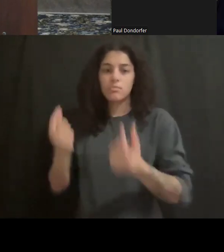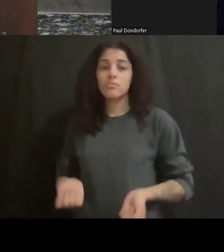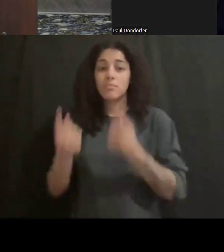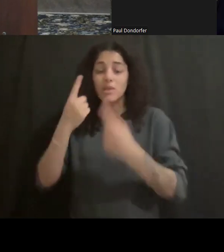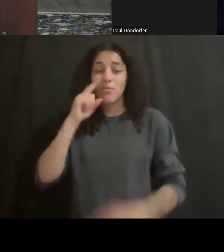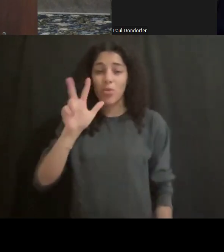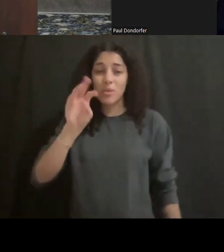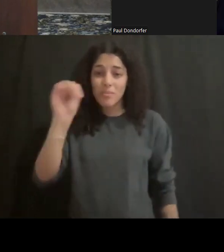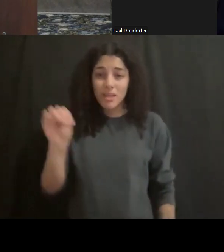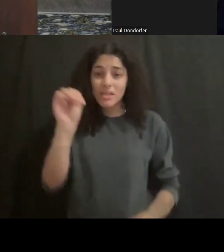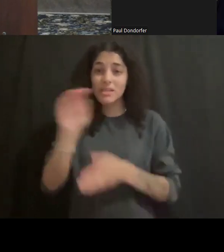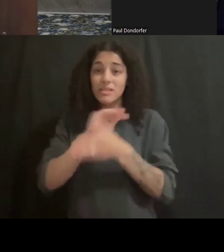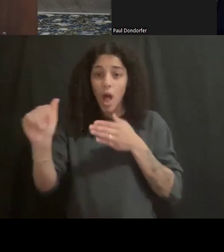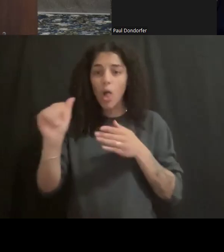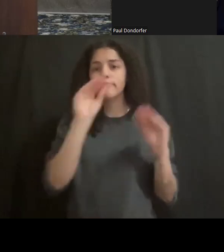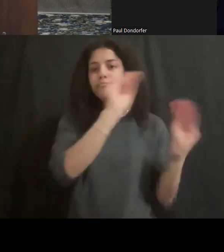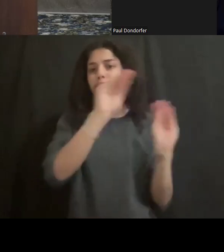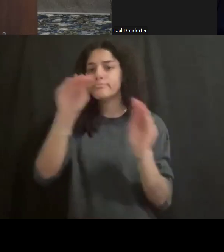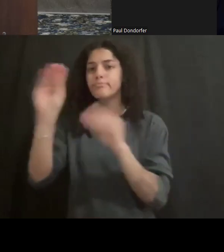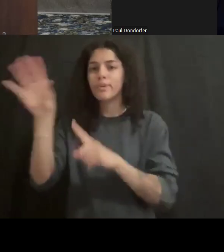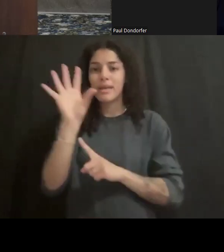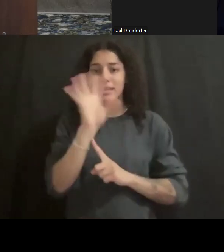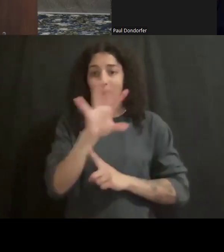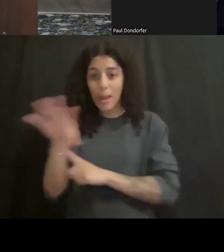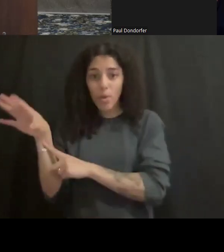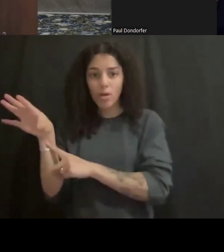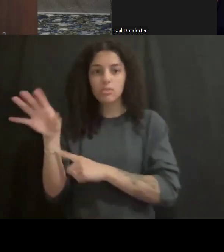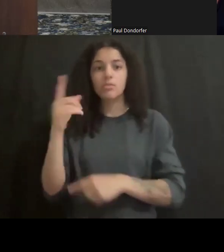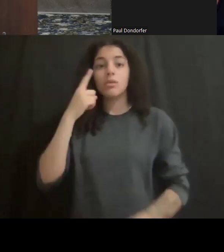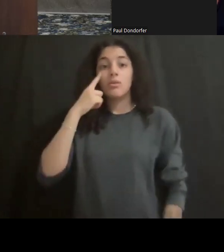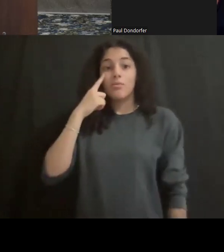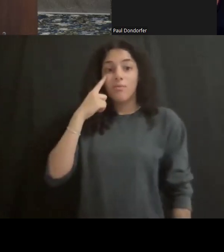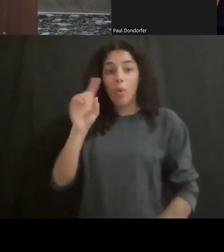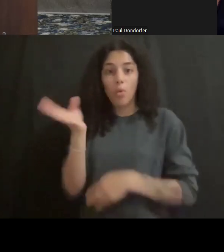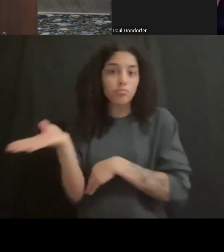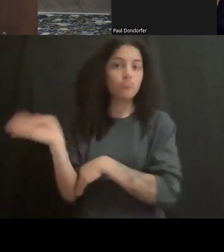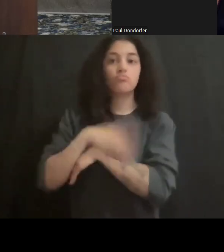the installation of cameras which will result in the 247 surveillance of Monro County residents We